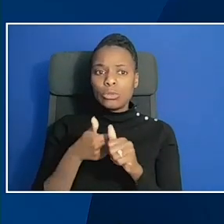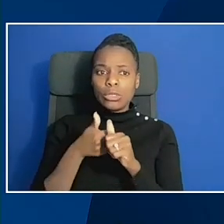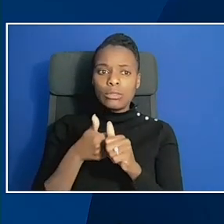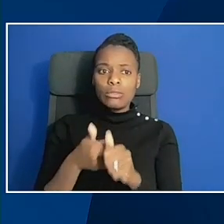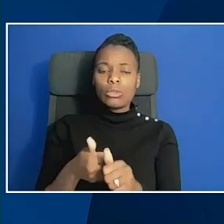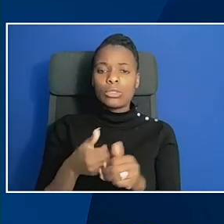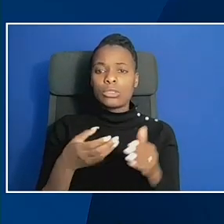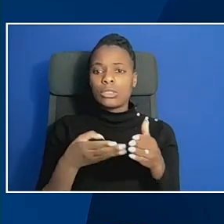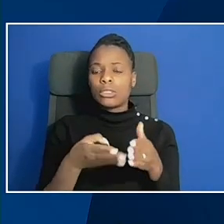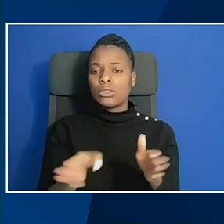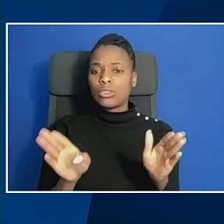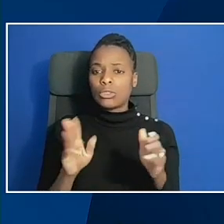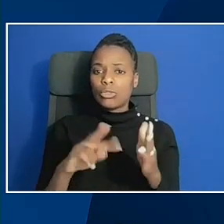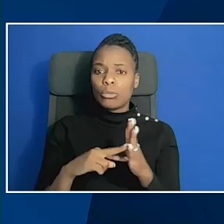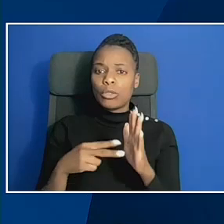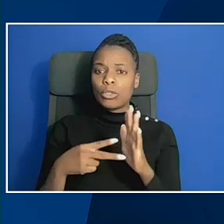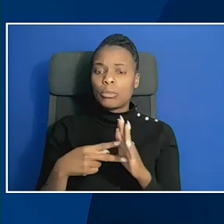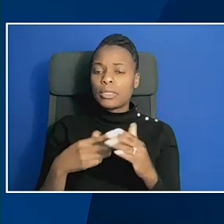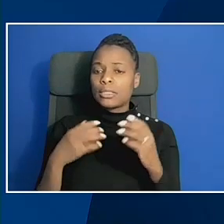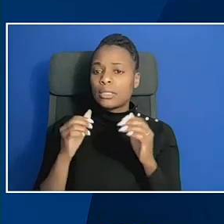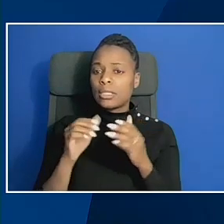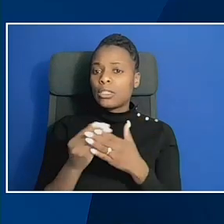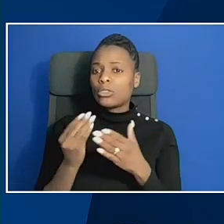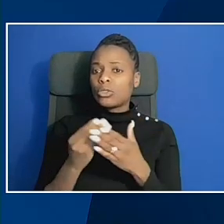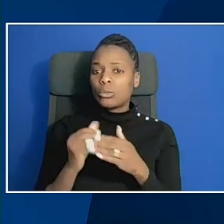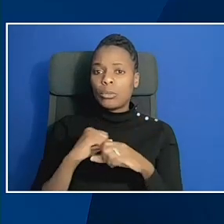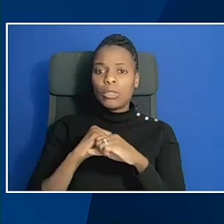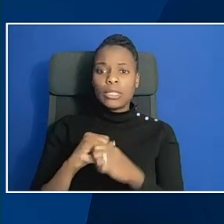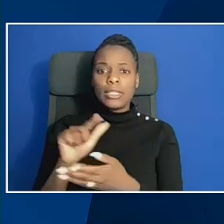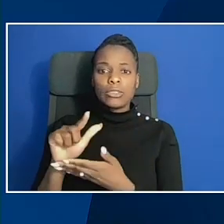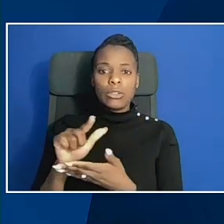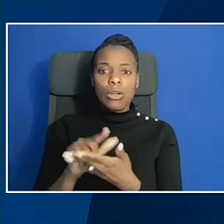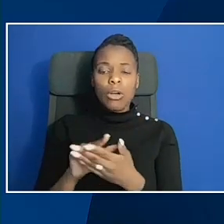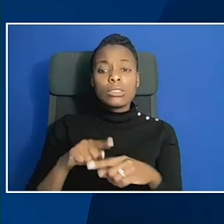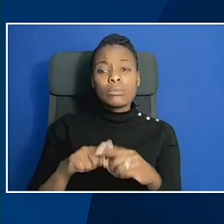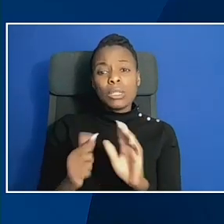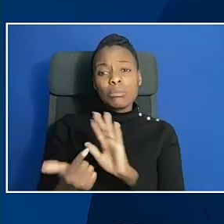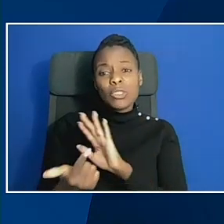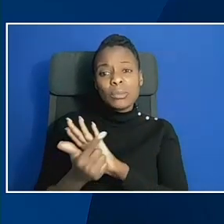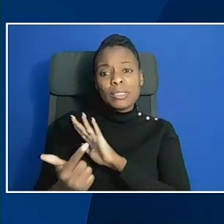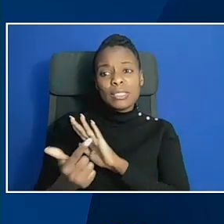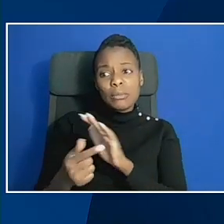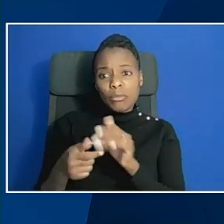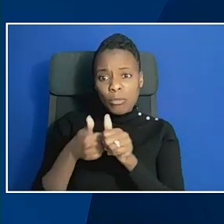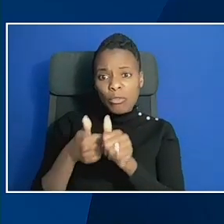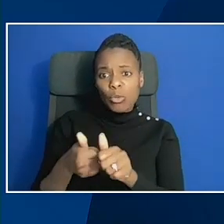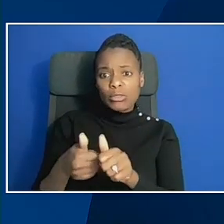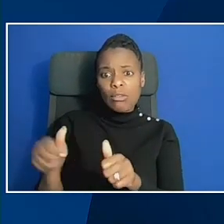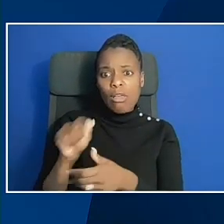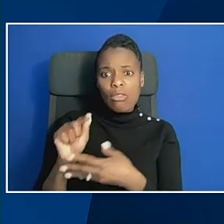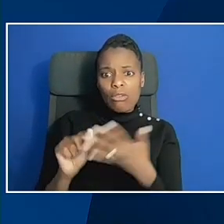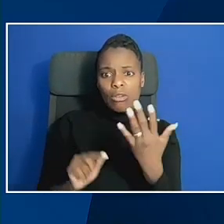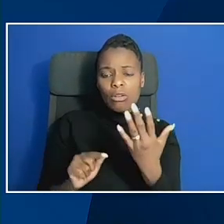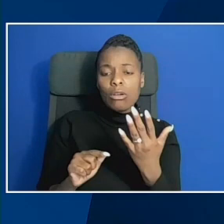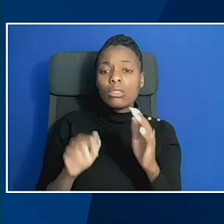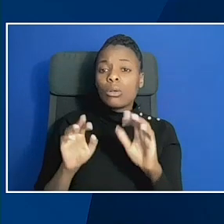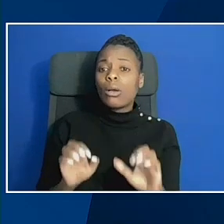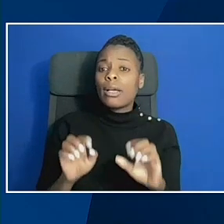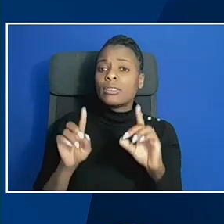laws, but prohibits them from enforcing, anything else. So we use the term education-specific, because a lot of